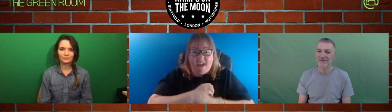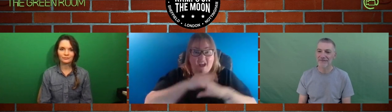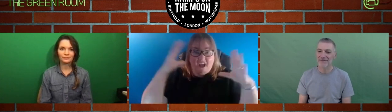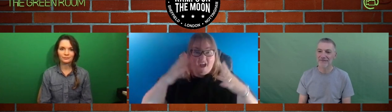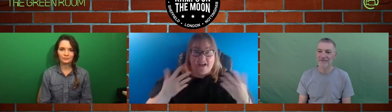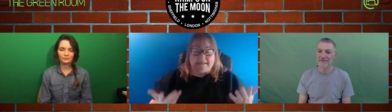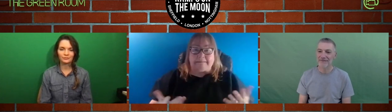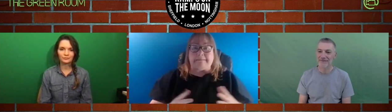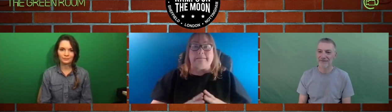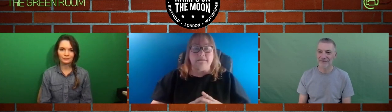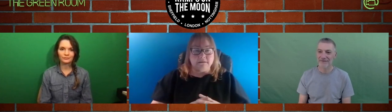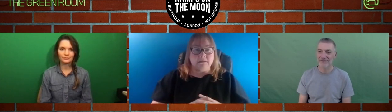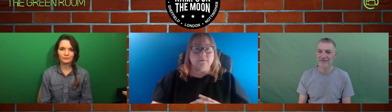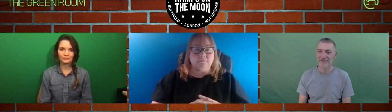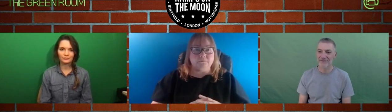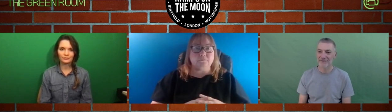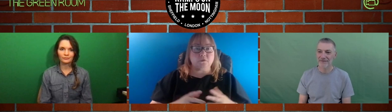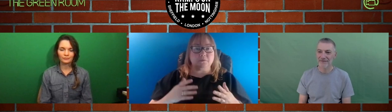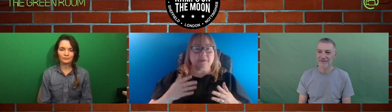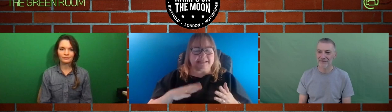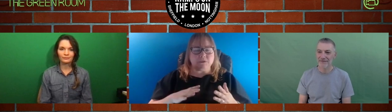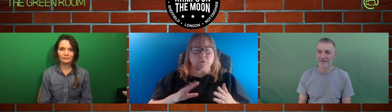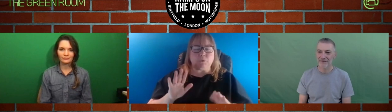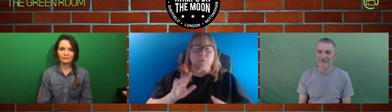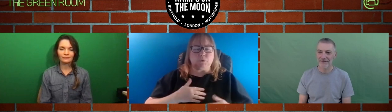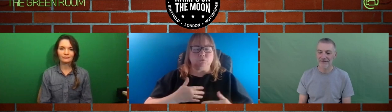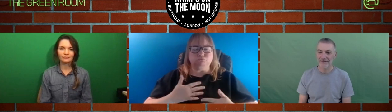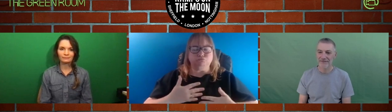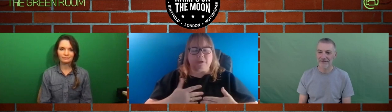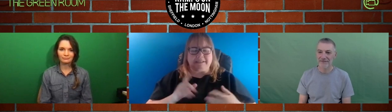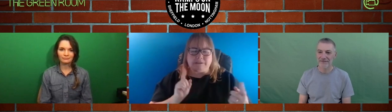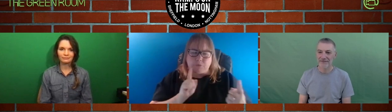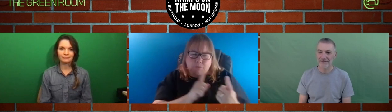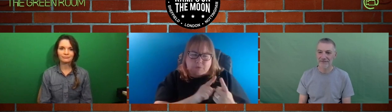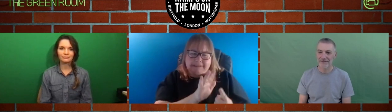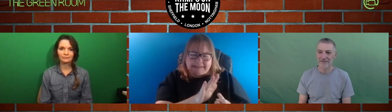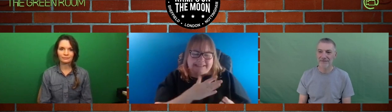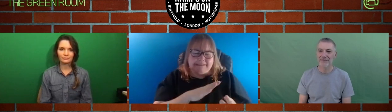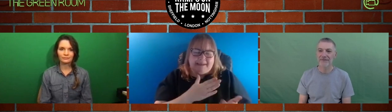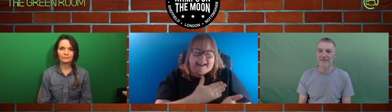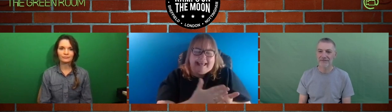times to sort of have chats with people and go, oh, I think we need it to be more clear today actually so that we